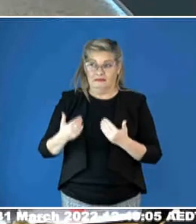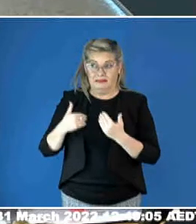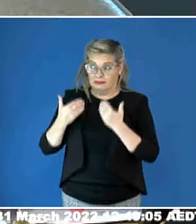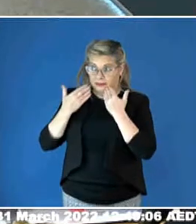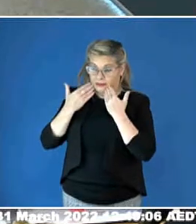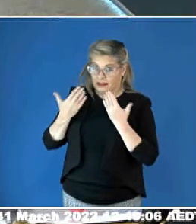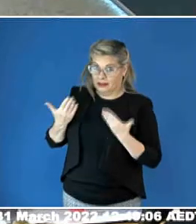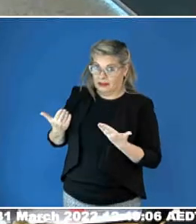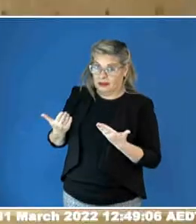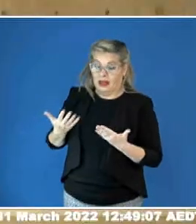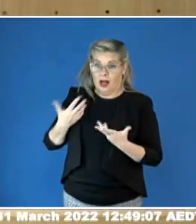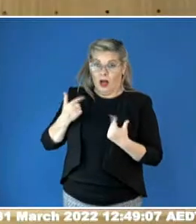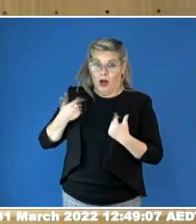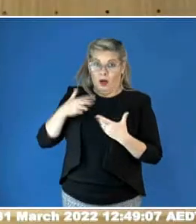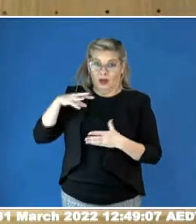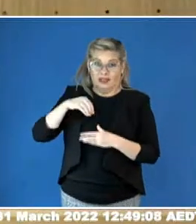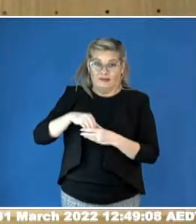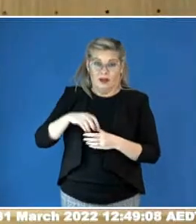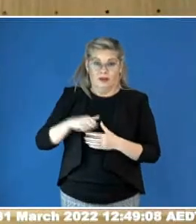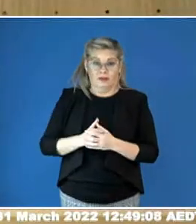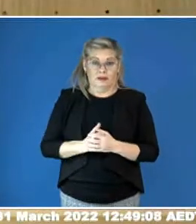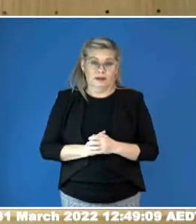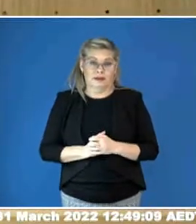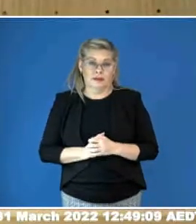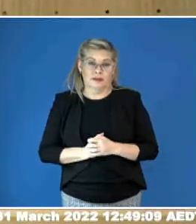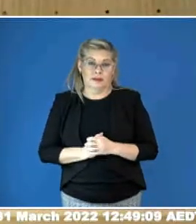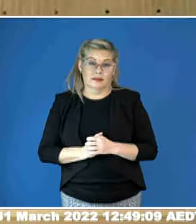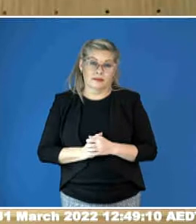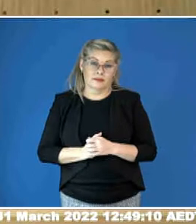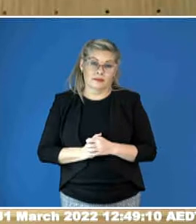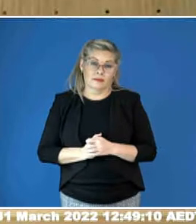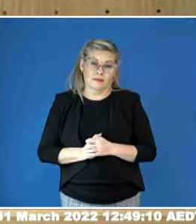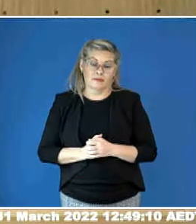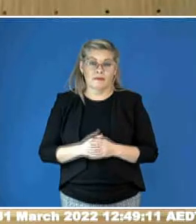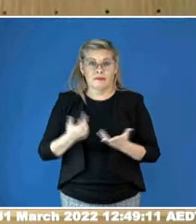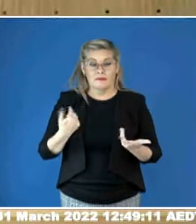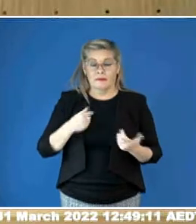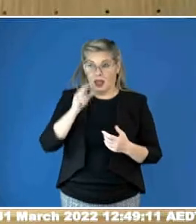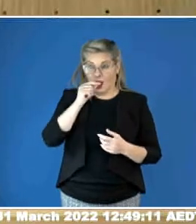But I - I would have to - I haven't - I can only surmise so I don't know.